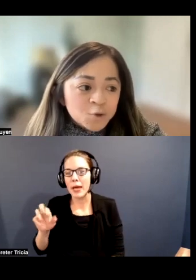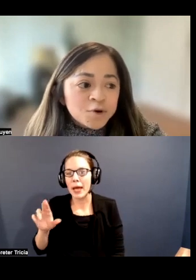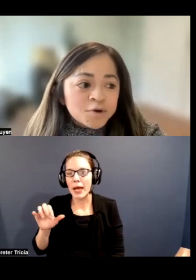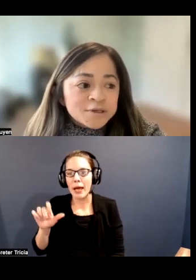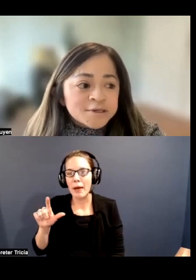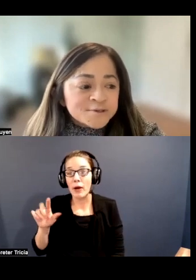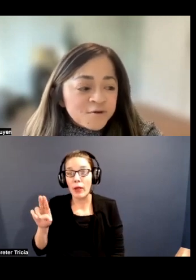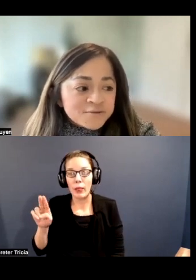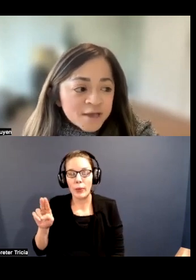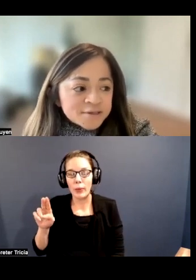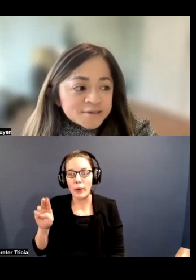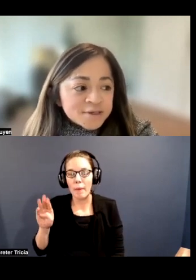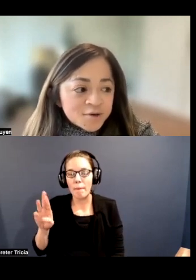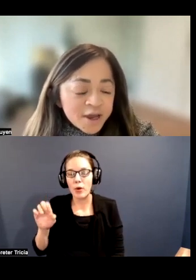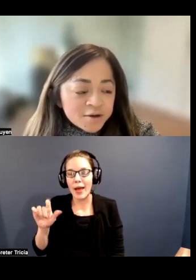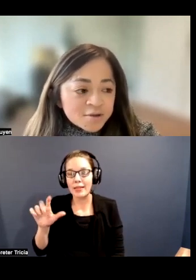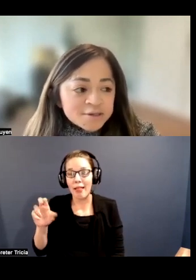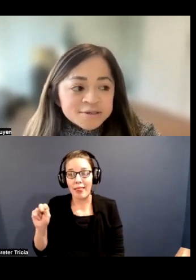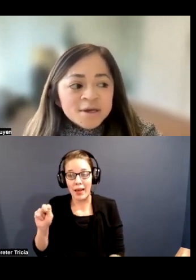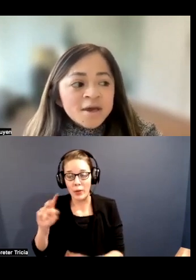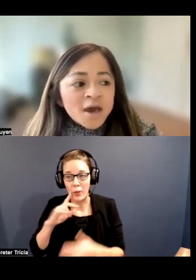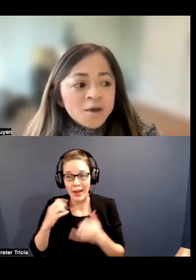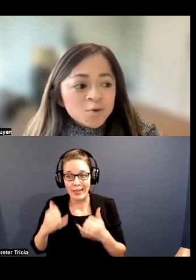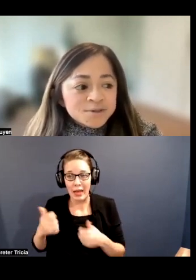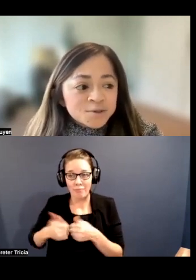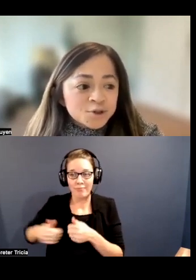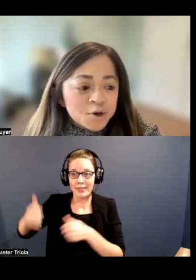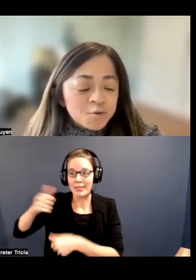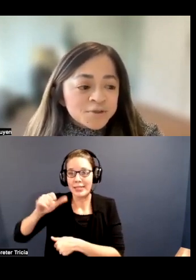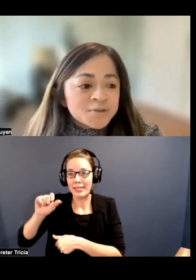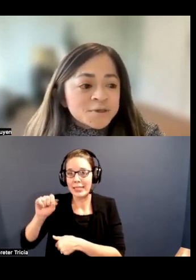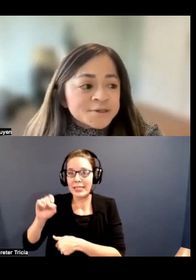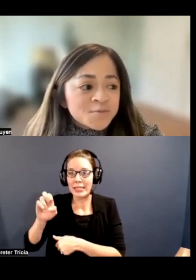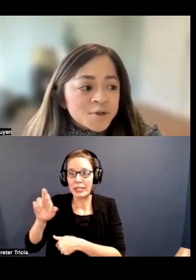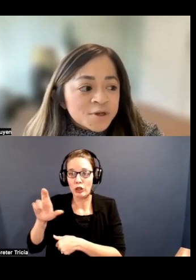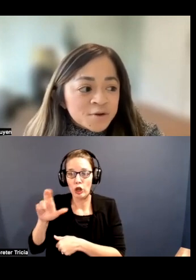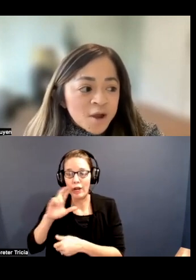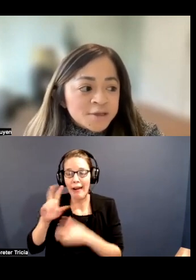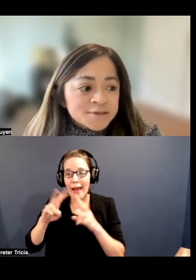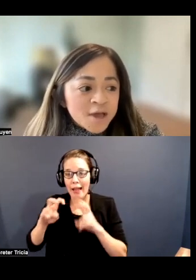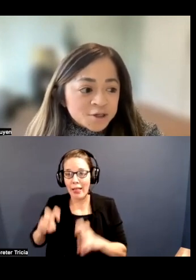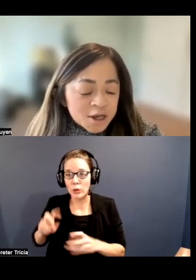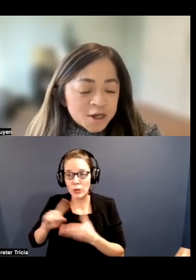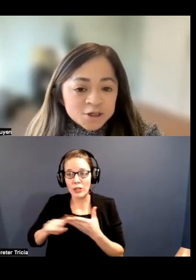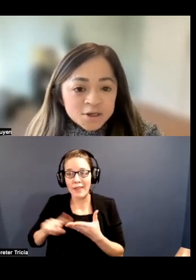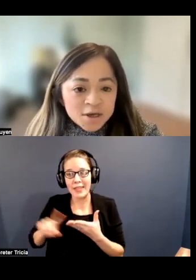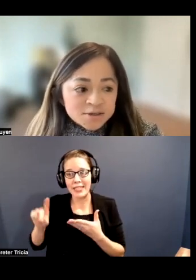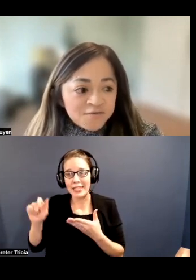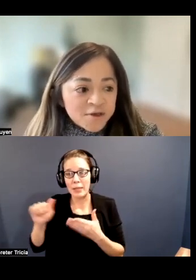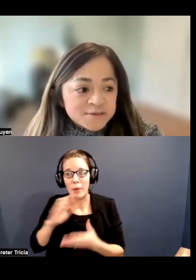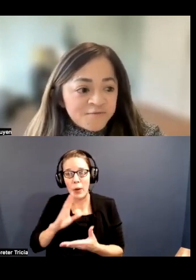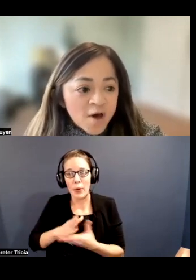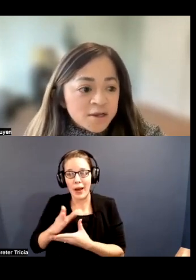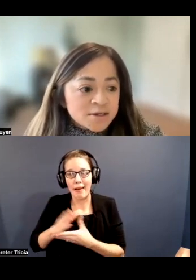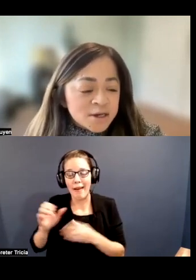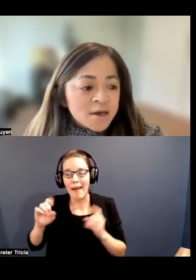who currently serves as a senior analyst and researcher within the Disability Rights Education and Defense Fund,